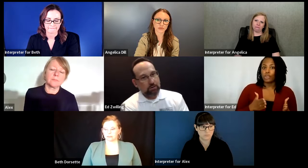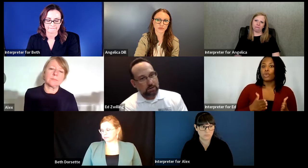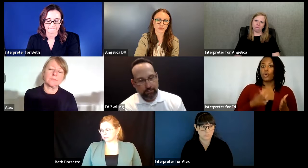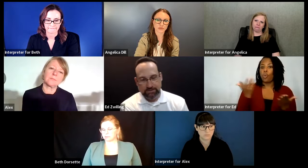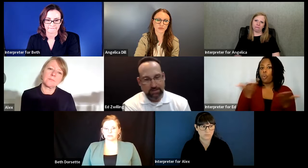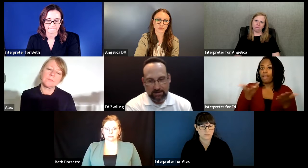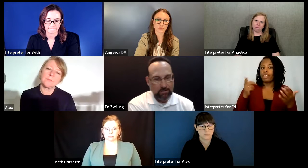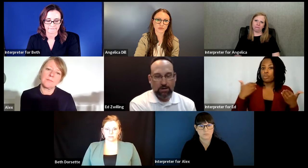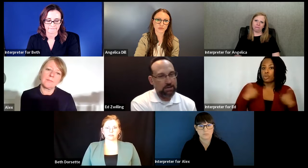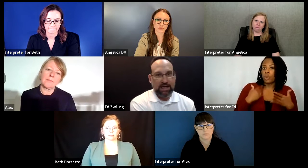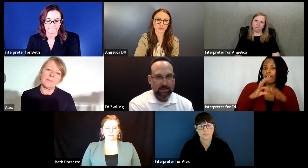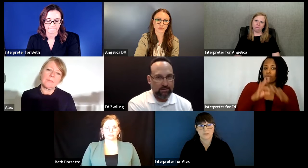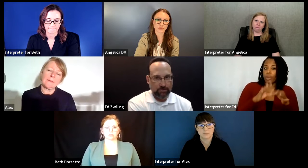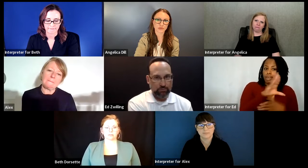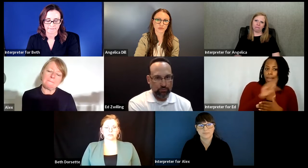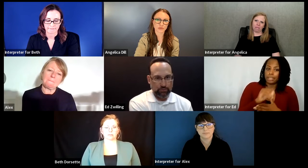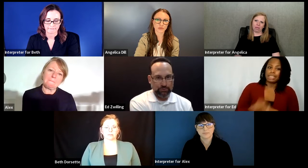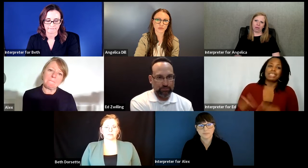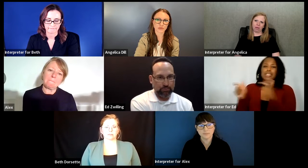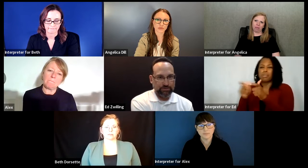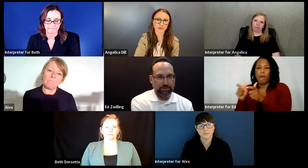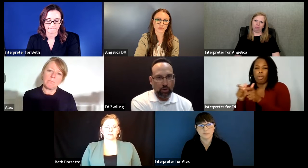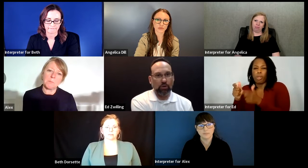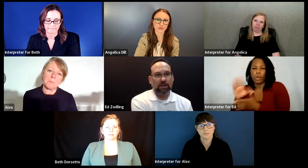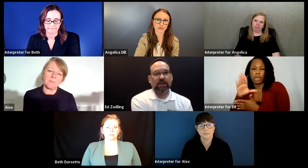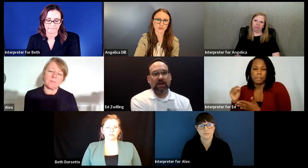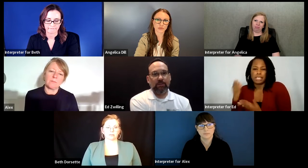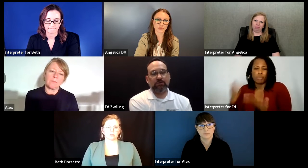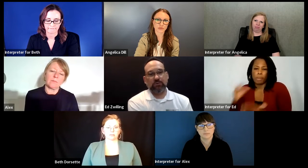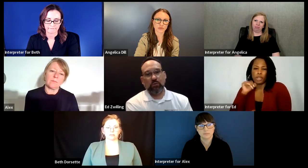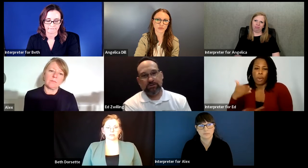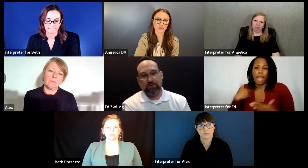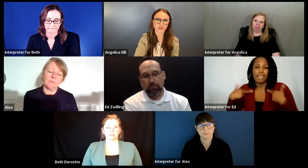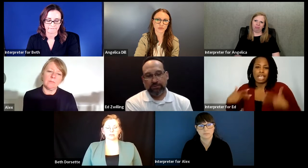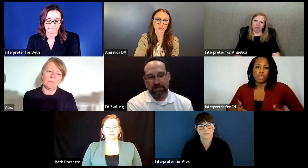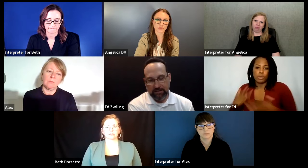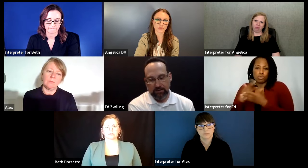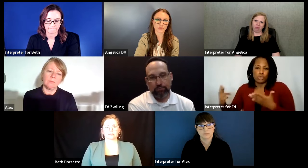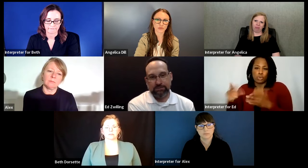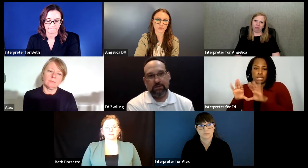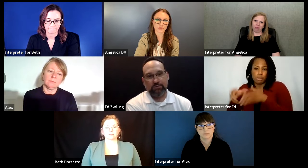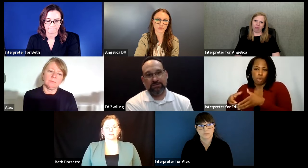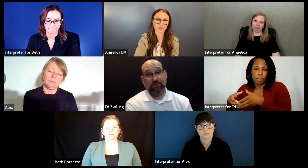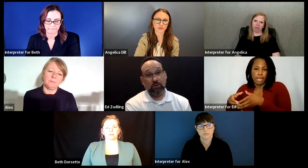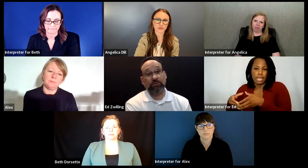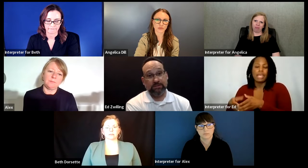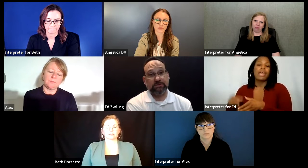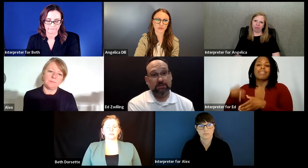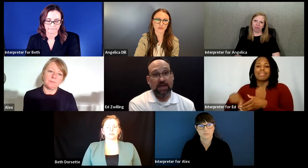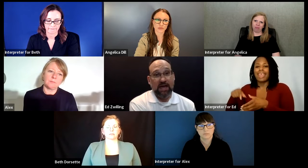Smaller companies likely aren't going to have a Human Resources person at all. And those are the ones that are most likely going to present the most difficulties to